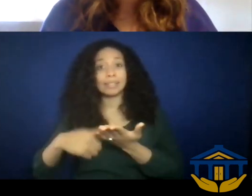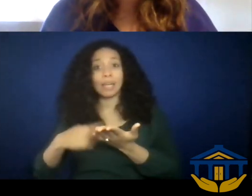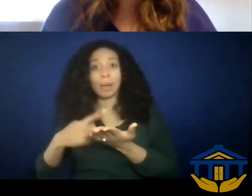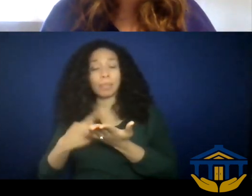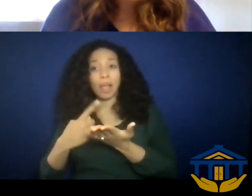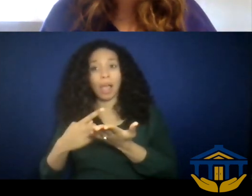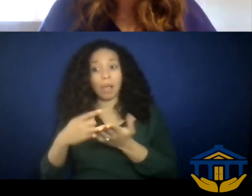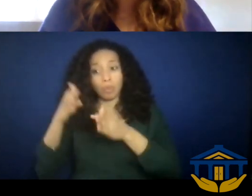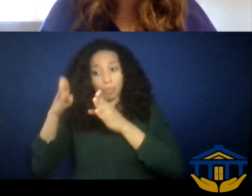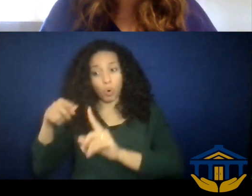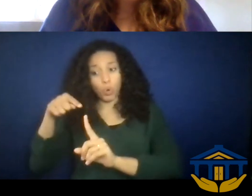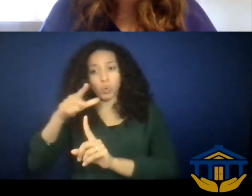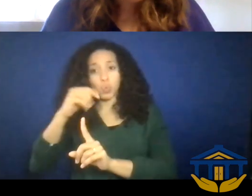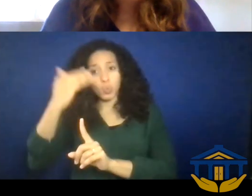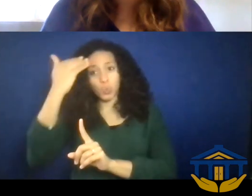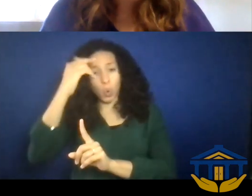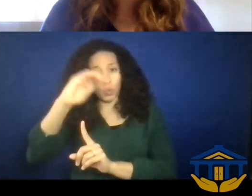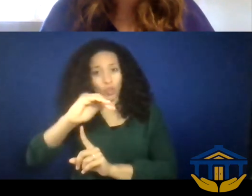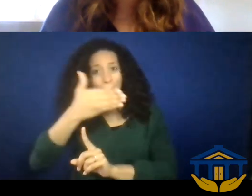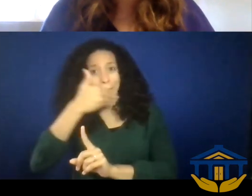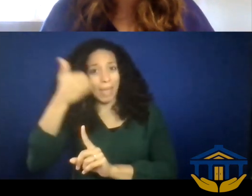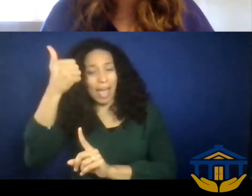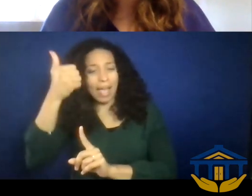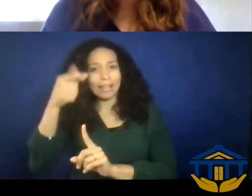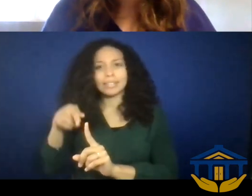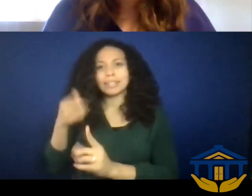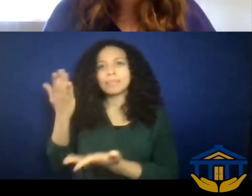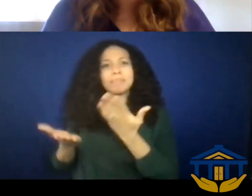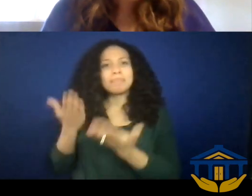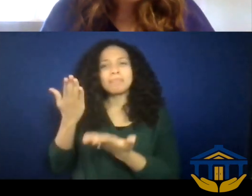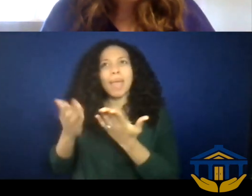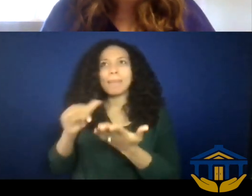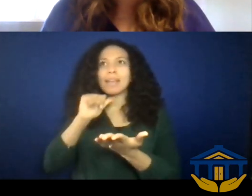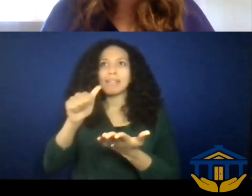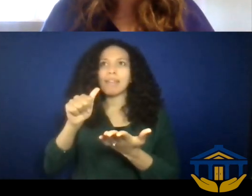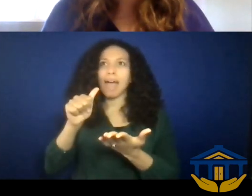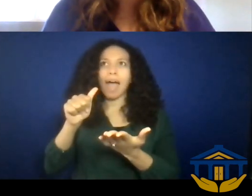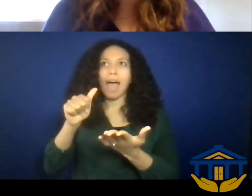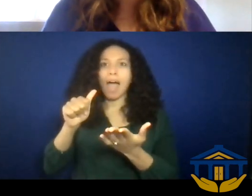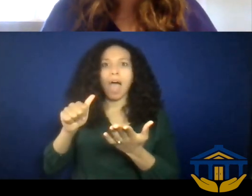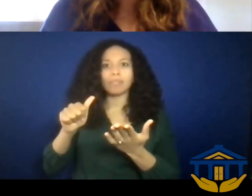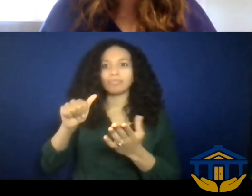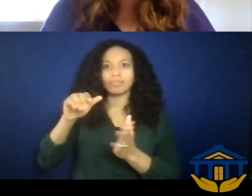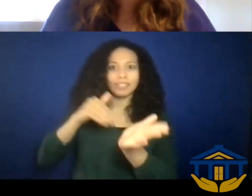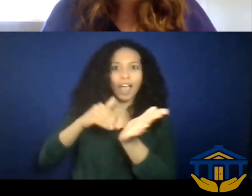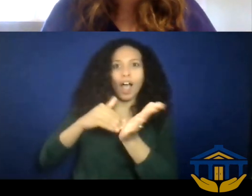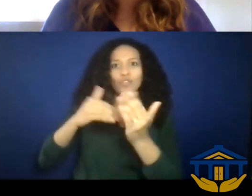is not always a well-credentialed doctorate level professional. Sometimes